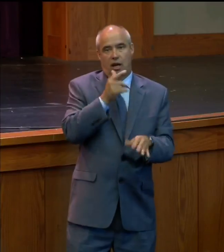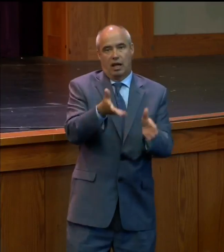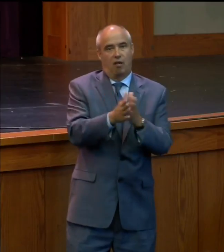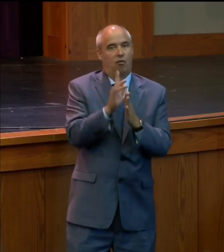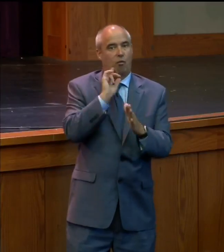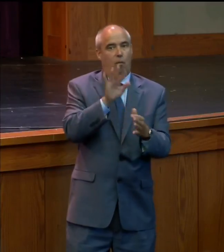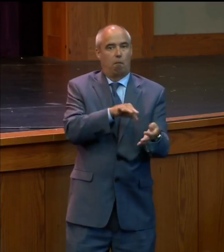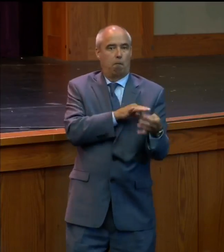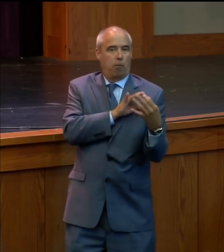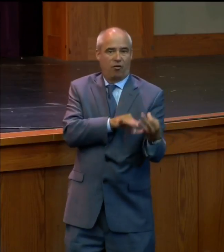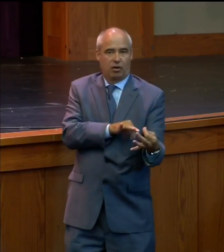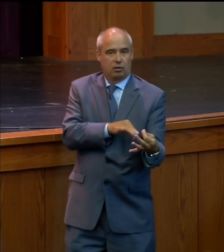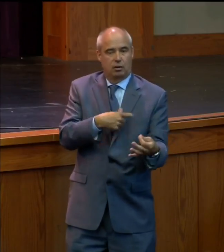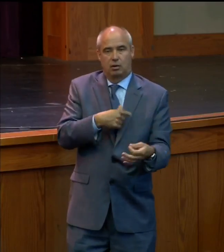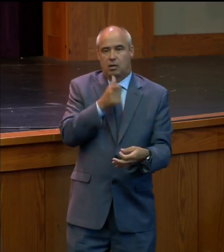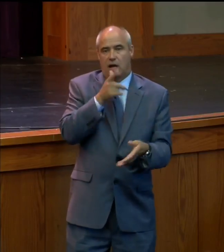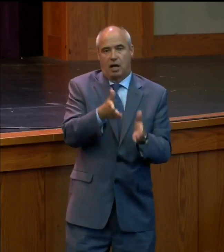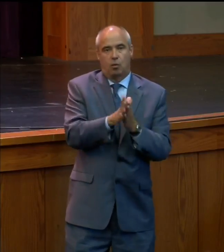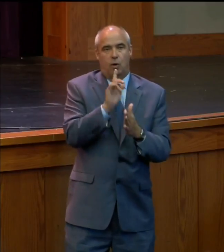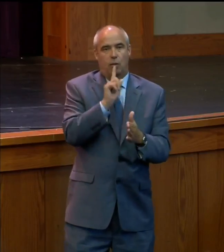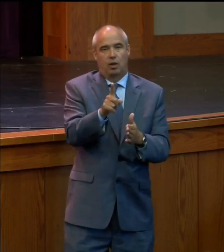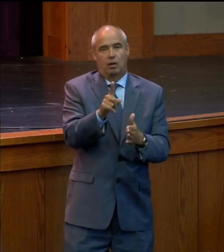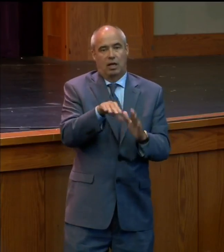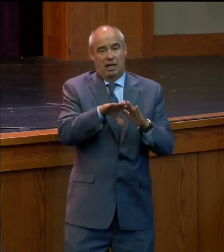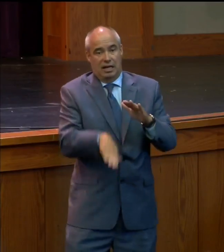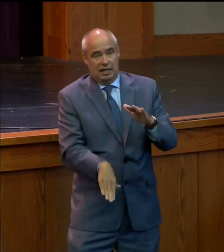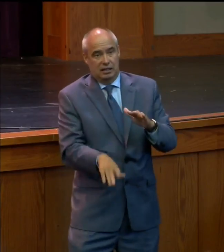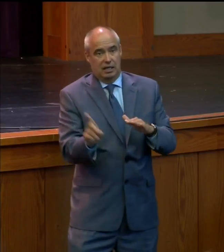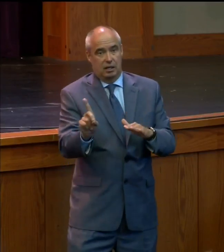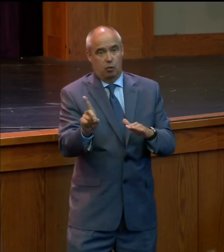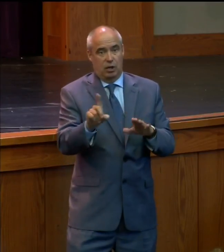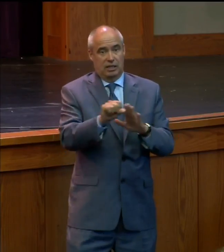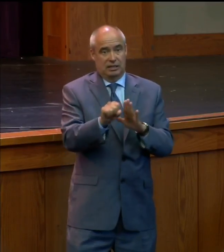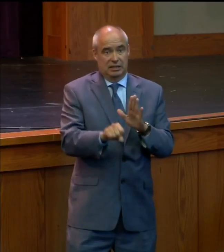THANK YOU.